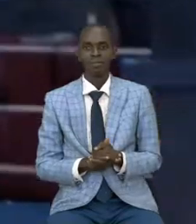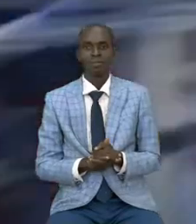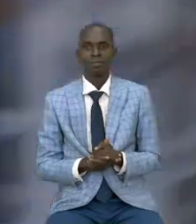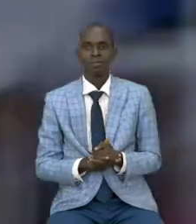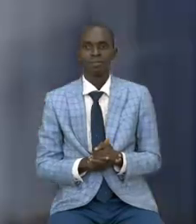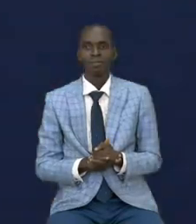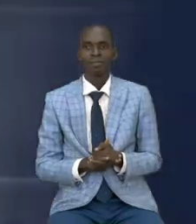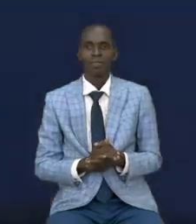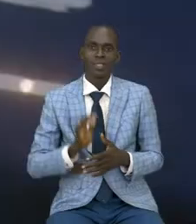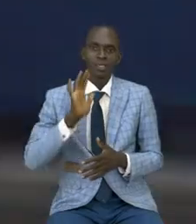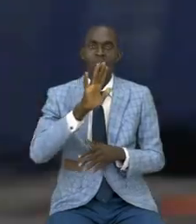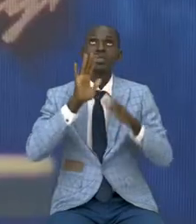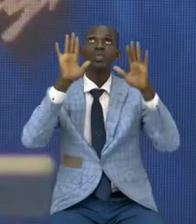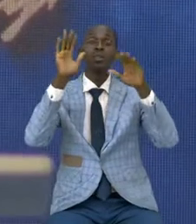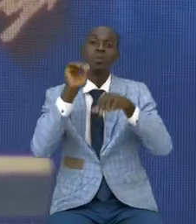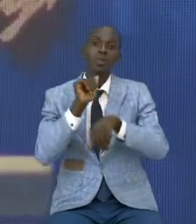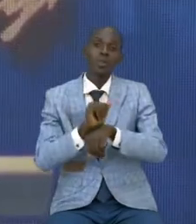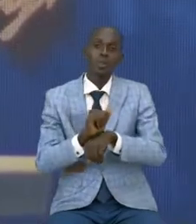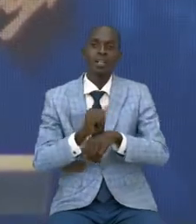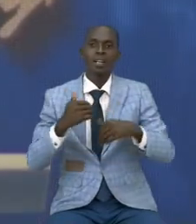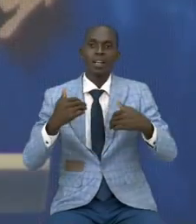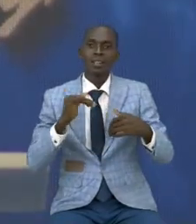your miracles are starting already